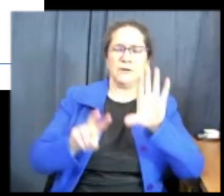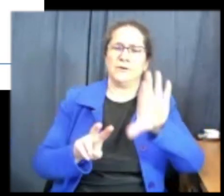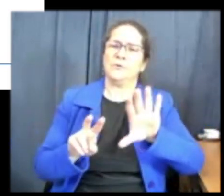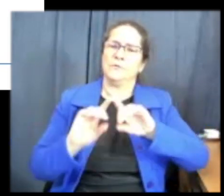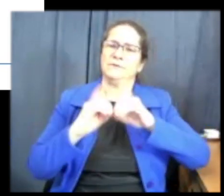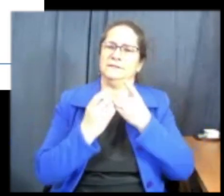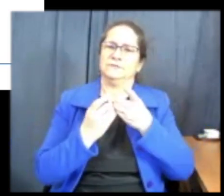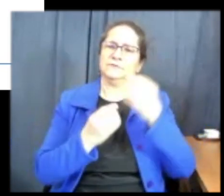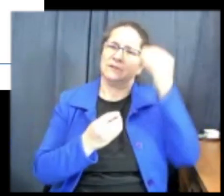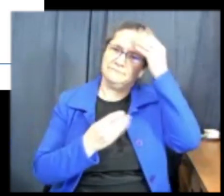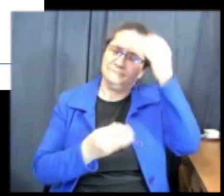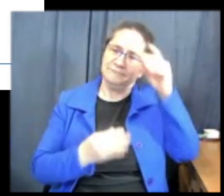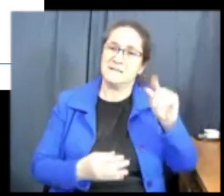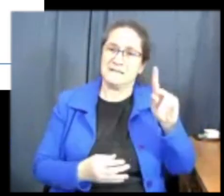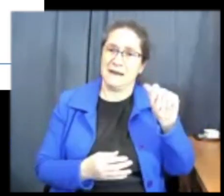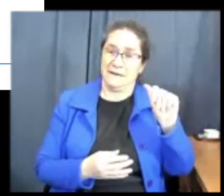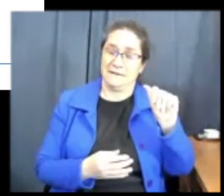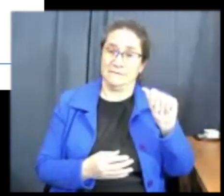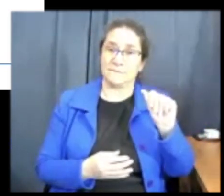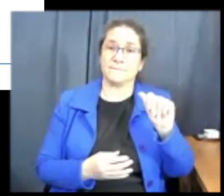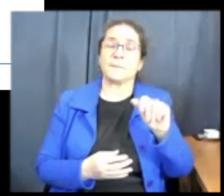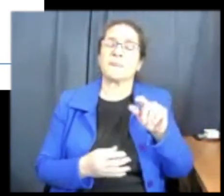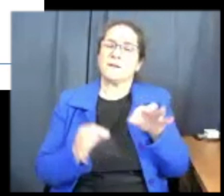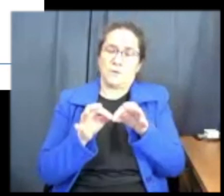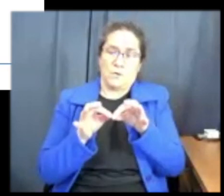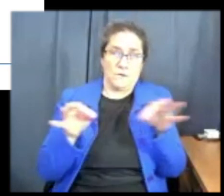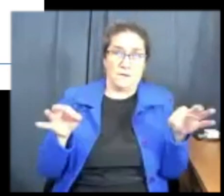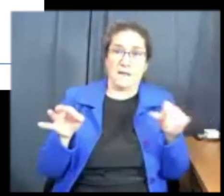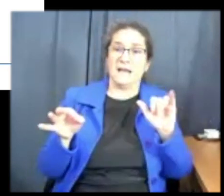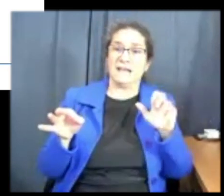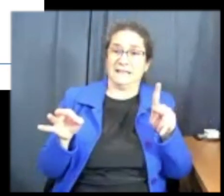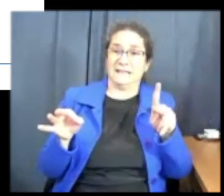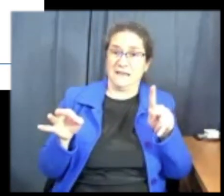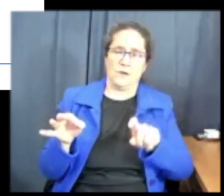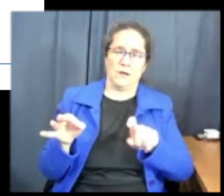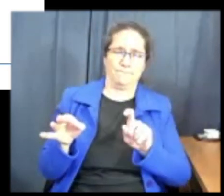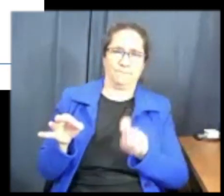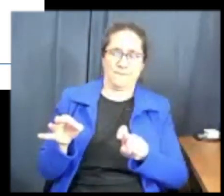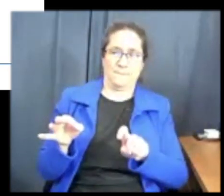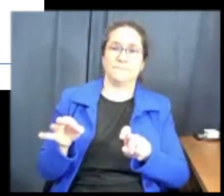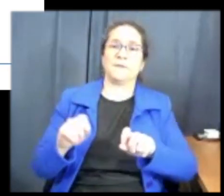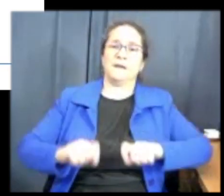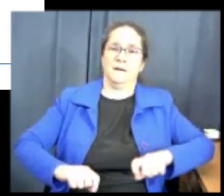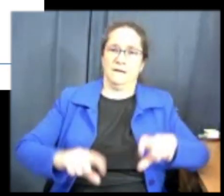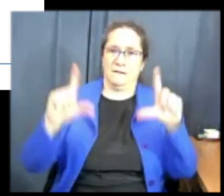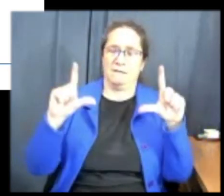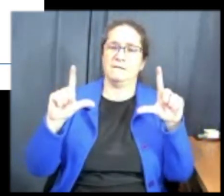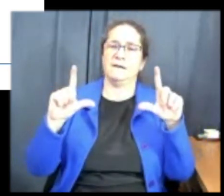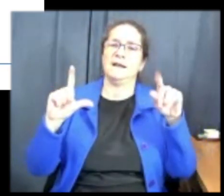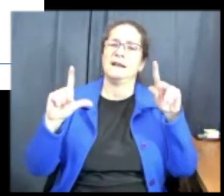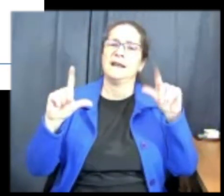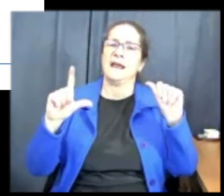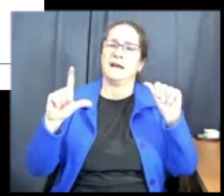We are going to take the link or use the link here on the slide to access that data from the ODE website.